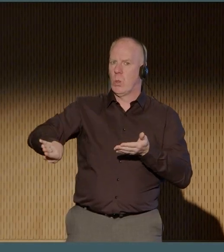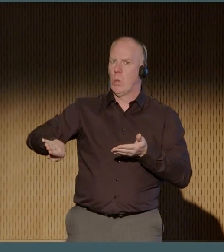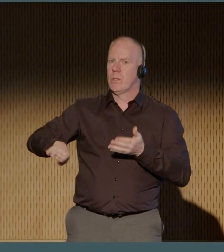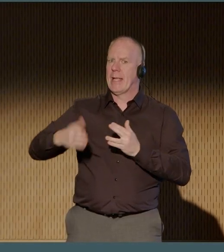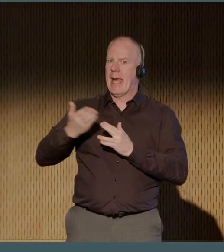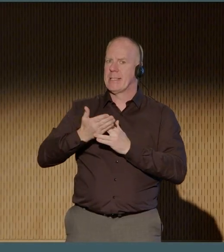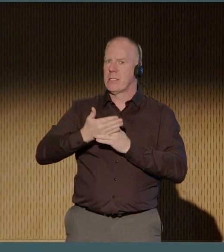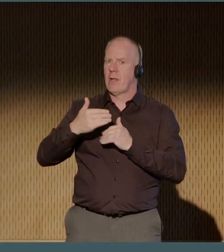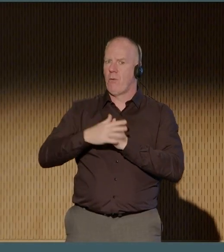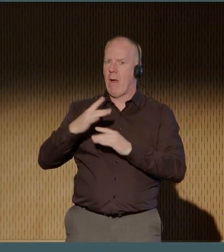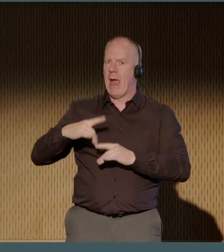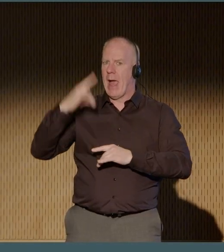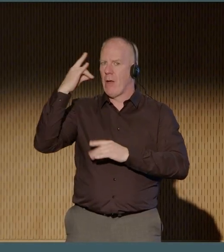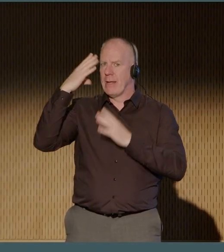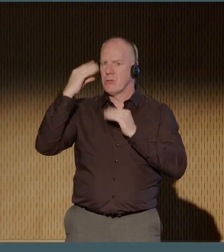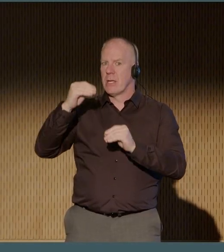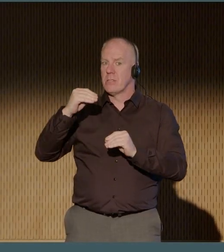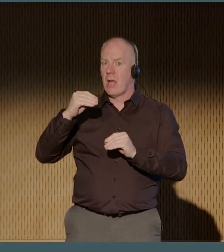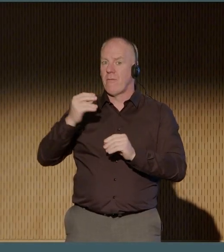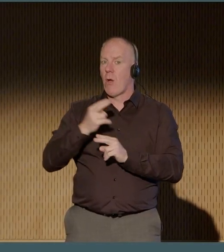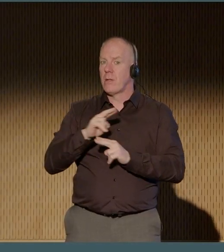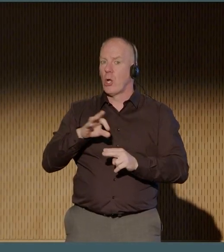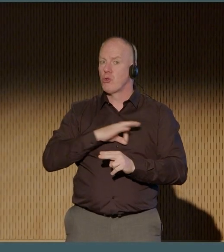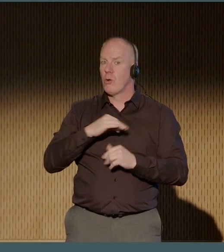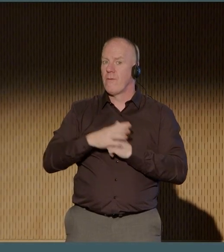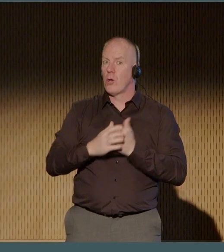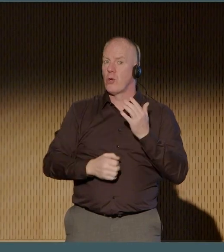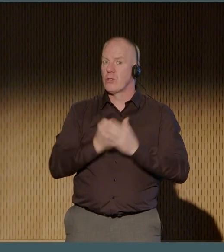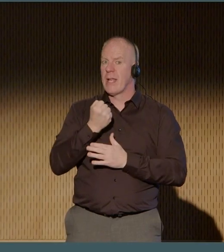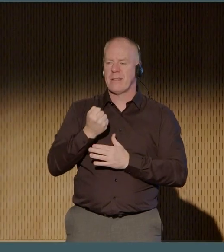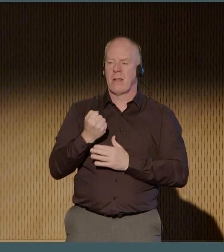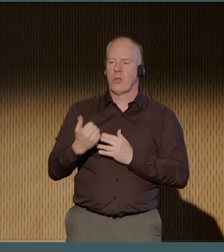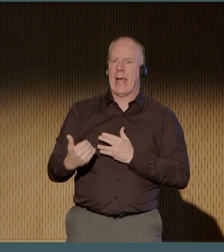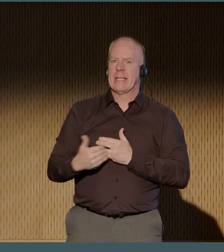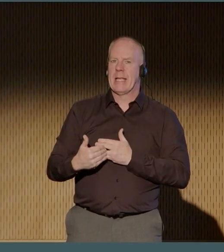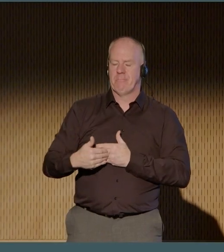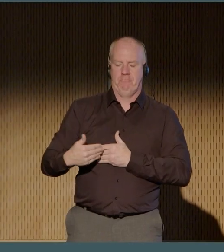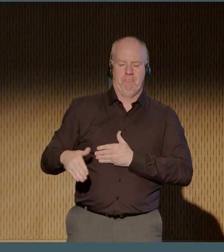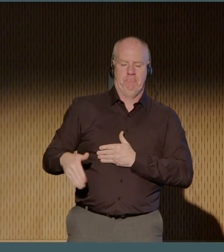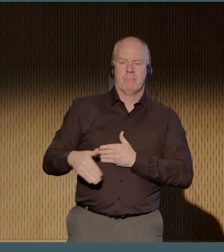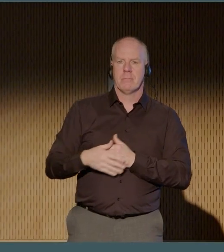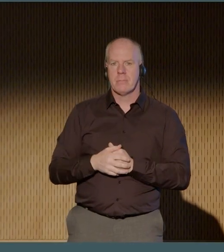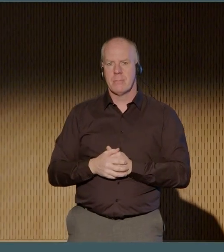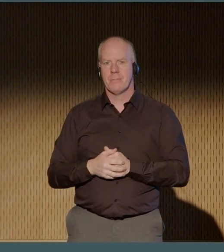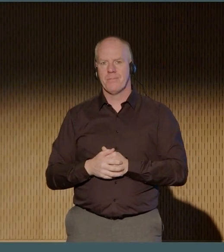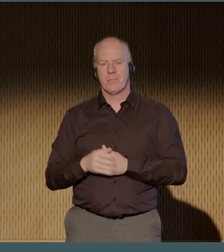So if you're not a good bet for success, then we won't let you in in the first place. So it can be